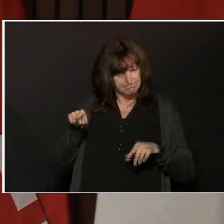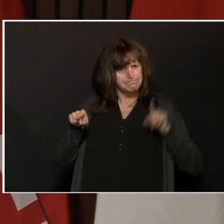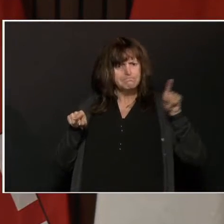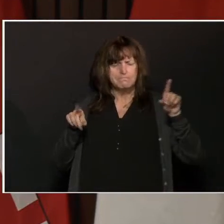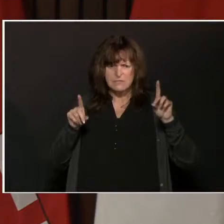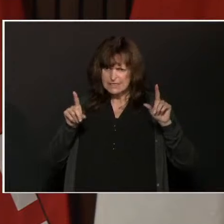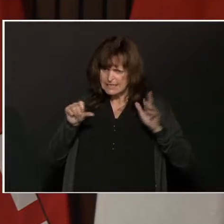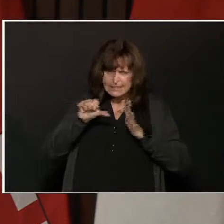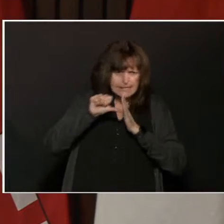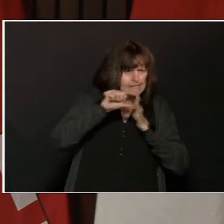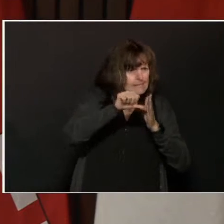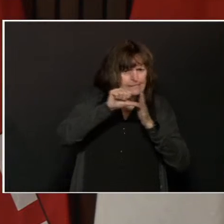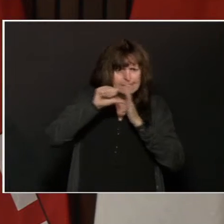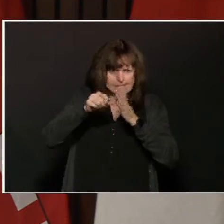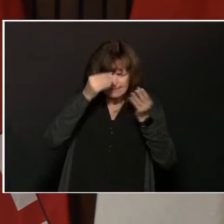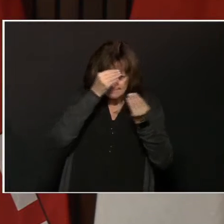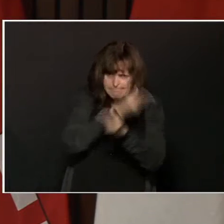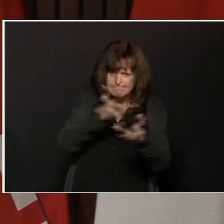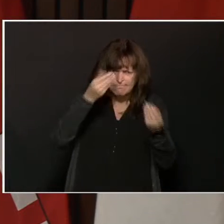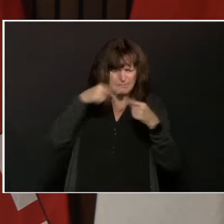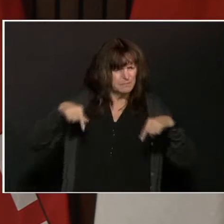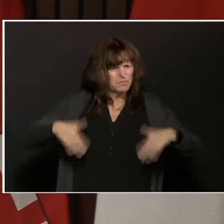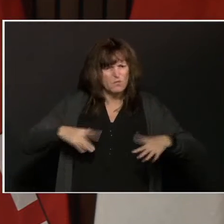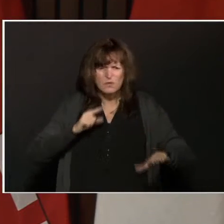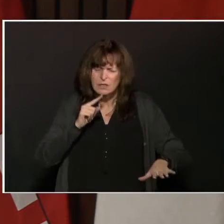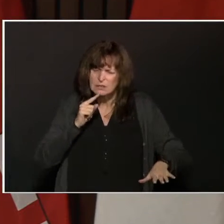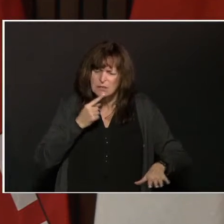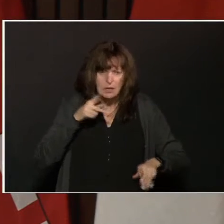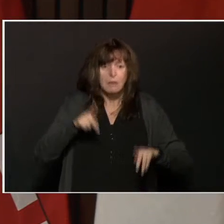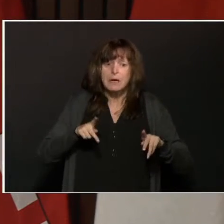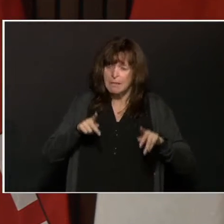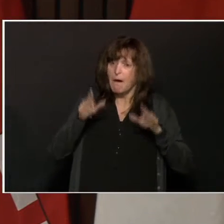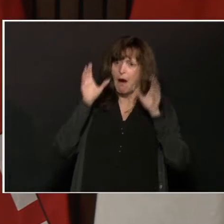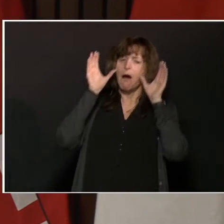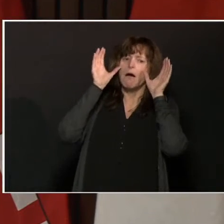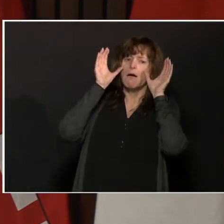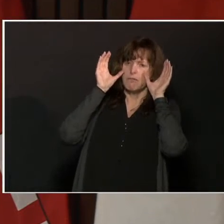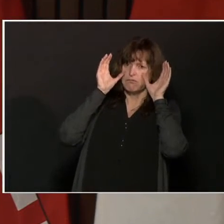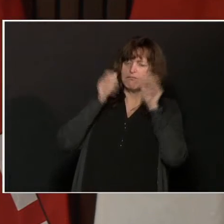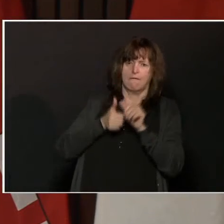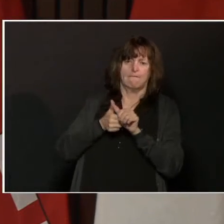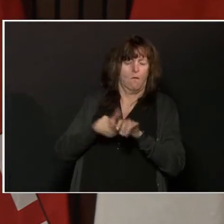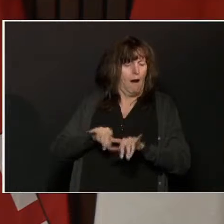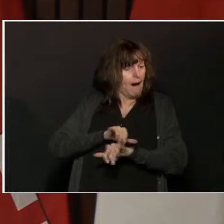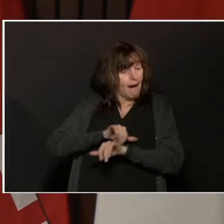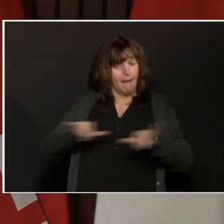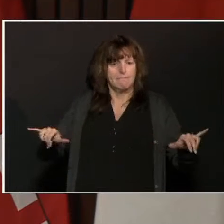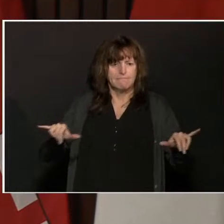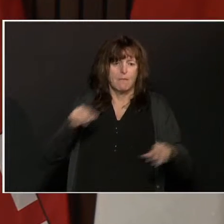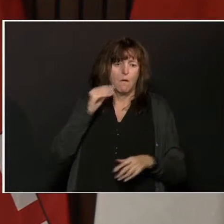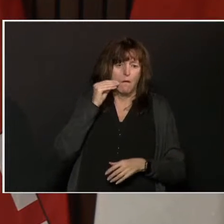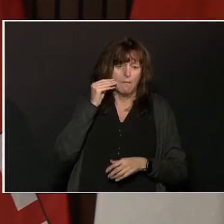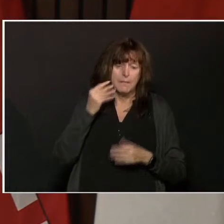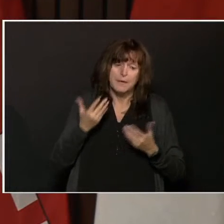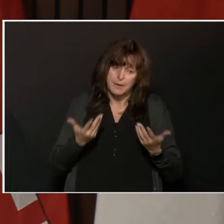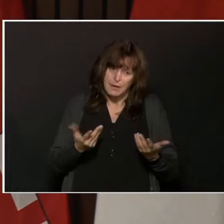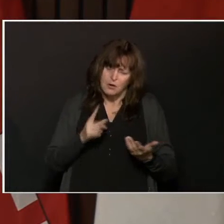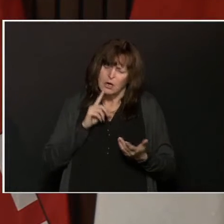BRING IT DOWN YOU WOULD LIKELY SEE BRING IT DOWN YOU WOULD LIKELY SEE CONTINUED BRING IT DOWN YOU WOULD LIKELY SEE CONTINUED CASE SEE CONTINUED CASE GROWTH AND A GREAT SEE CONTINUED CASE GROWTH AND A GREAT RISK